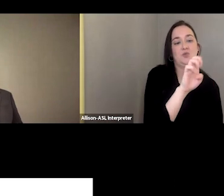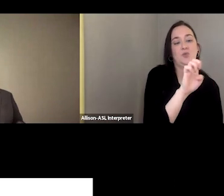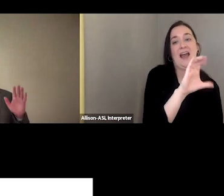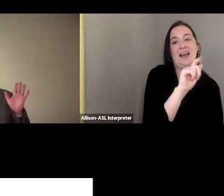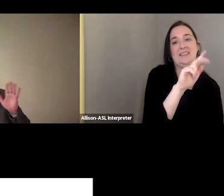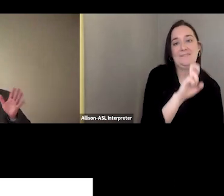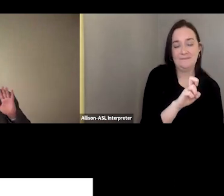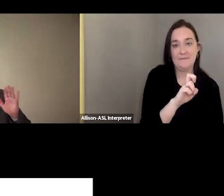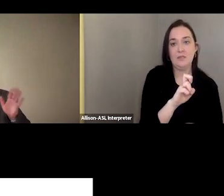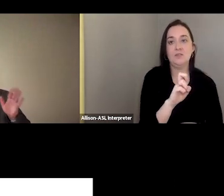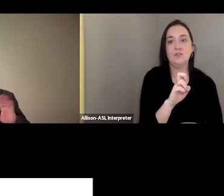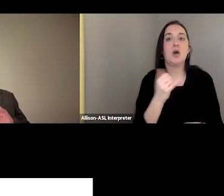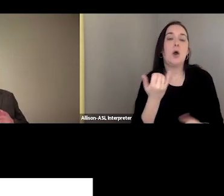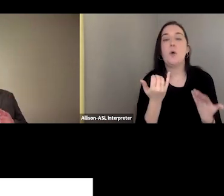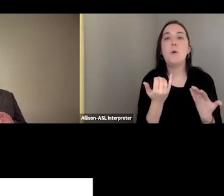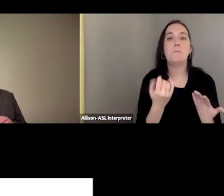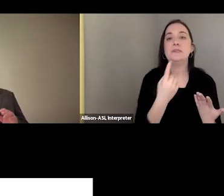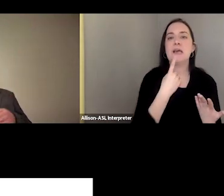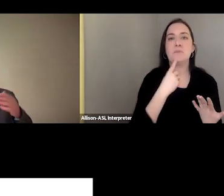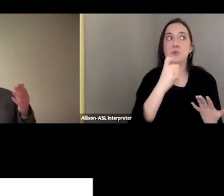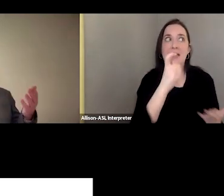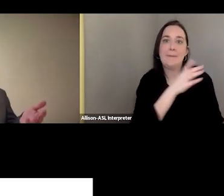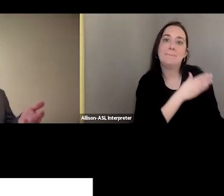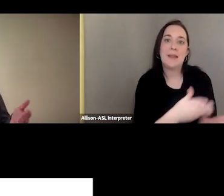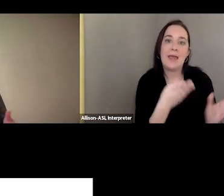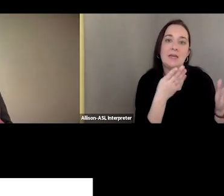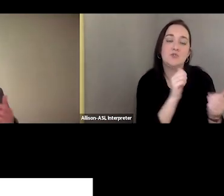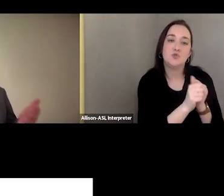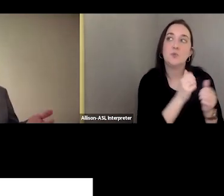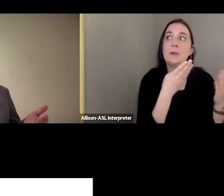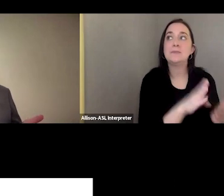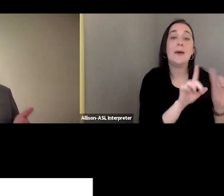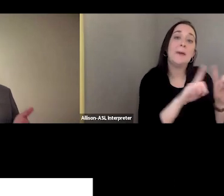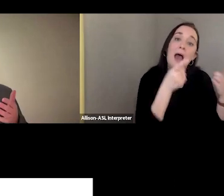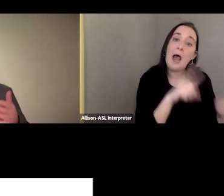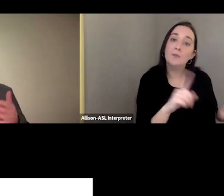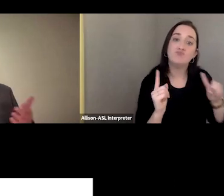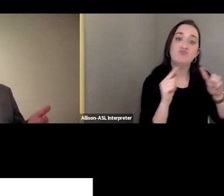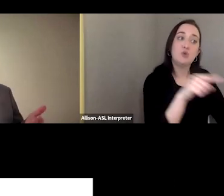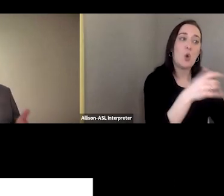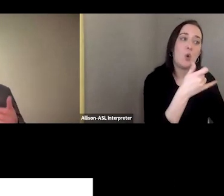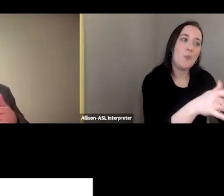So let's say you didn't plan a night of sports betting, but you show up to a party and lots of your friends are like betting on a game,